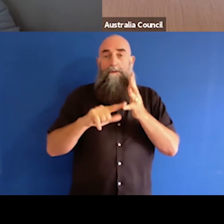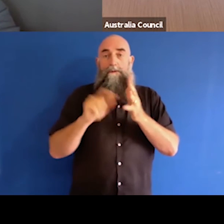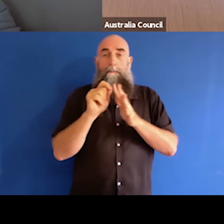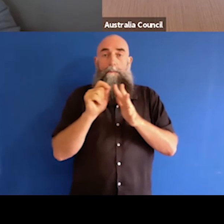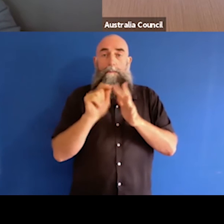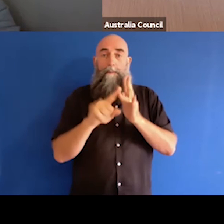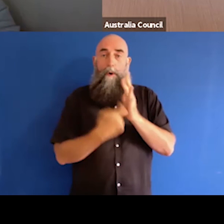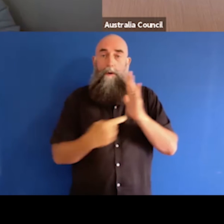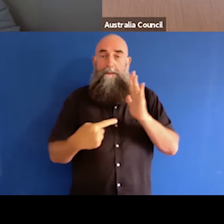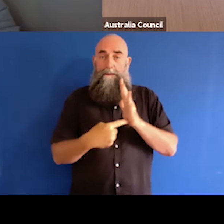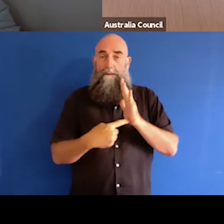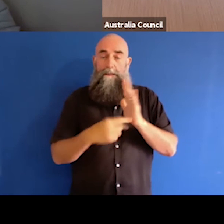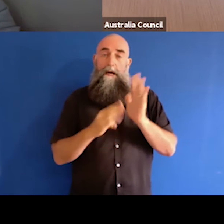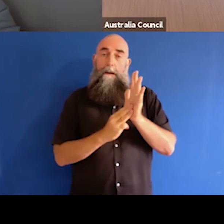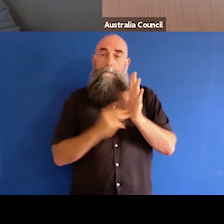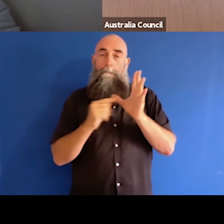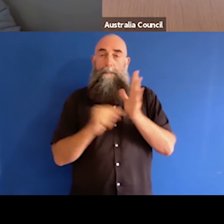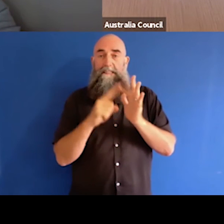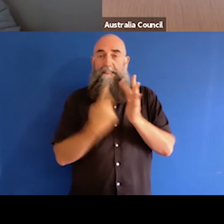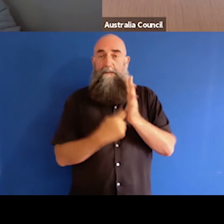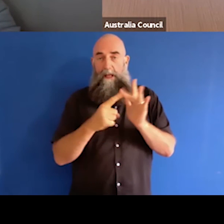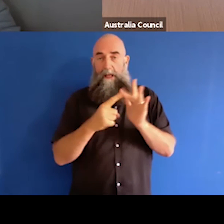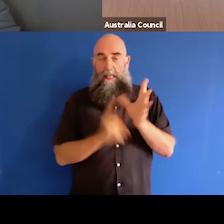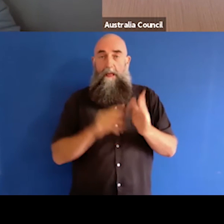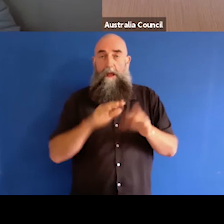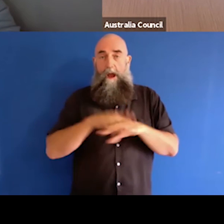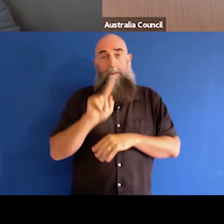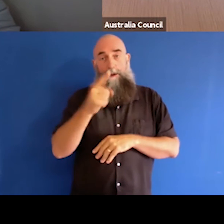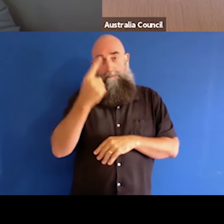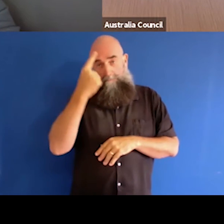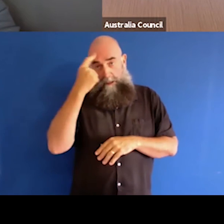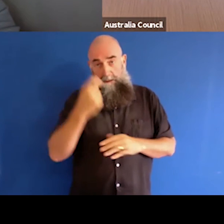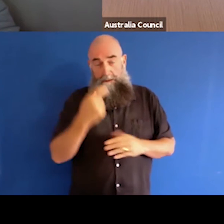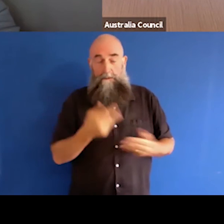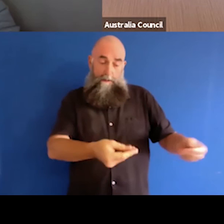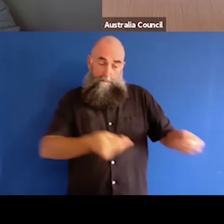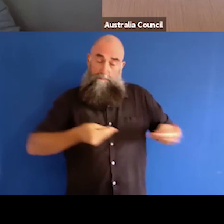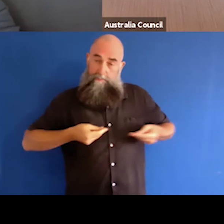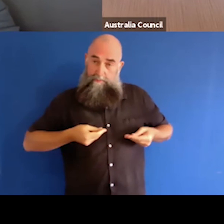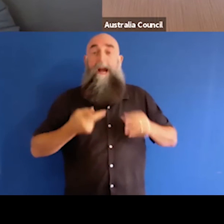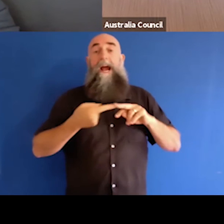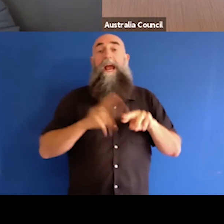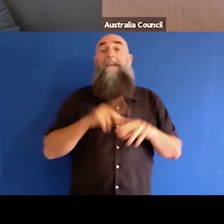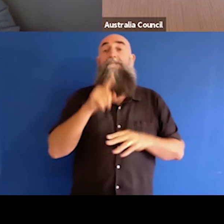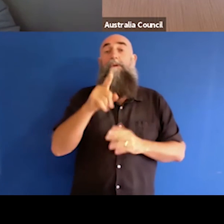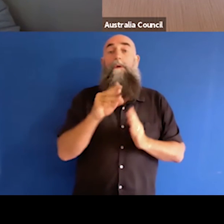the genre you're applying for the new work to be done. If you're applying for a memoir, you should